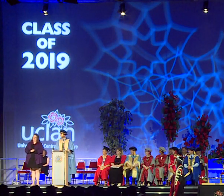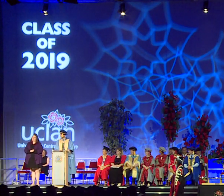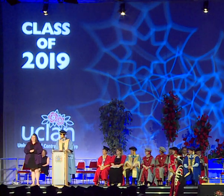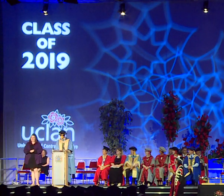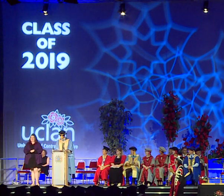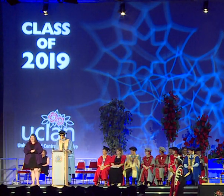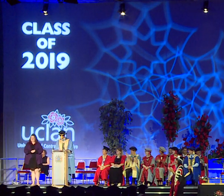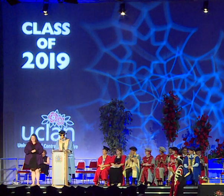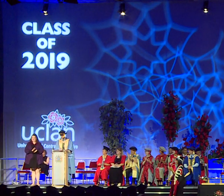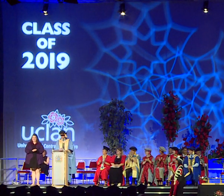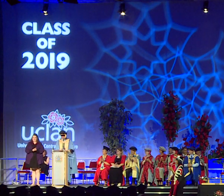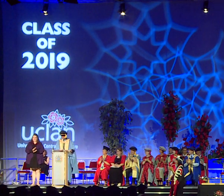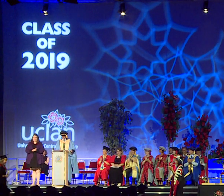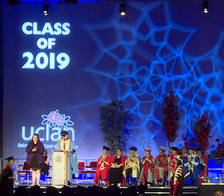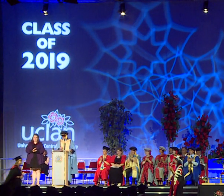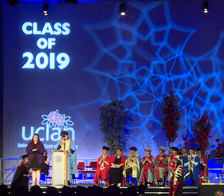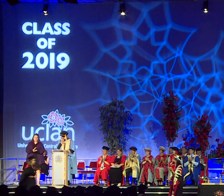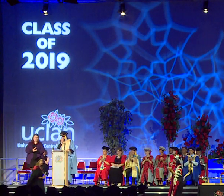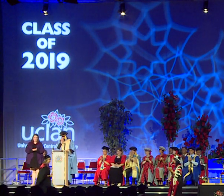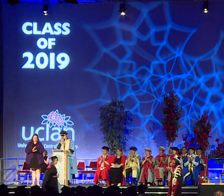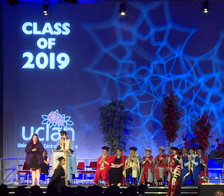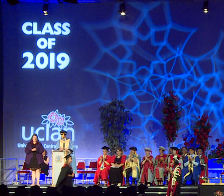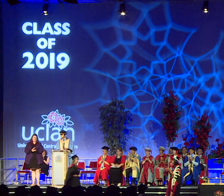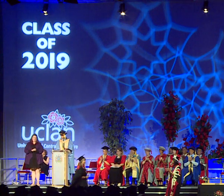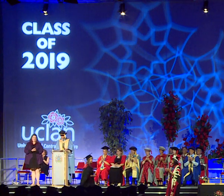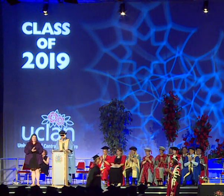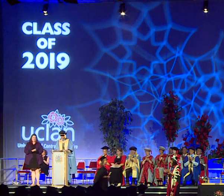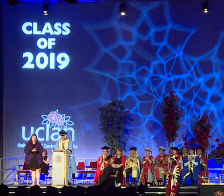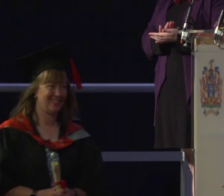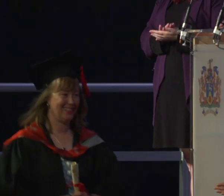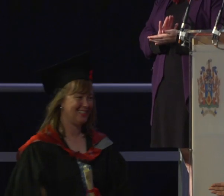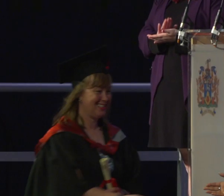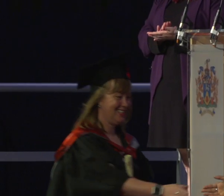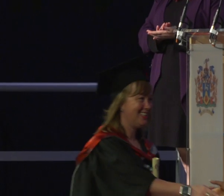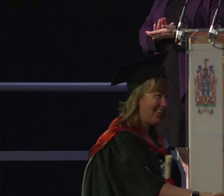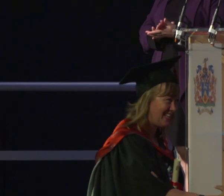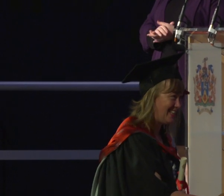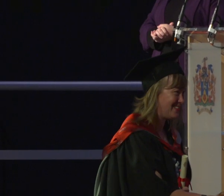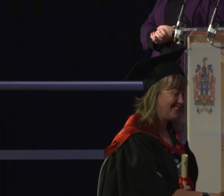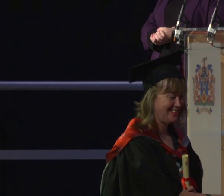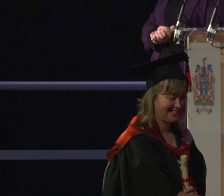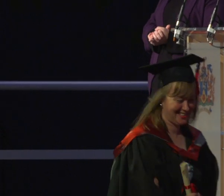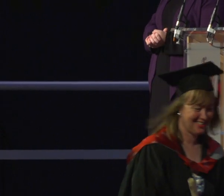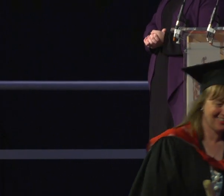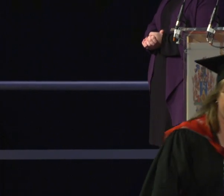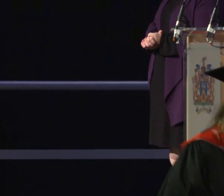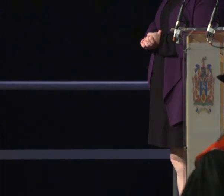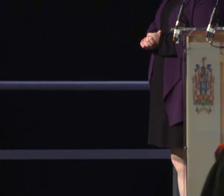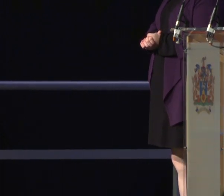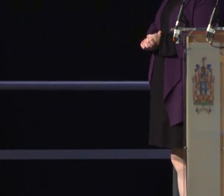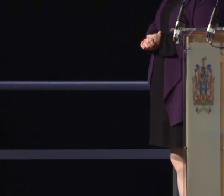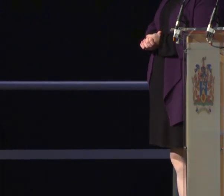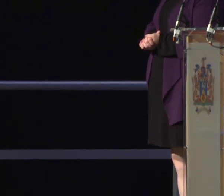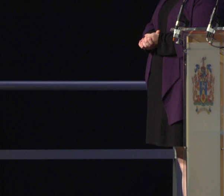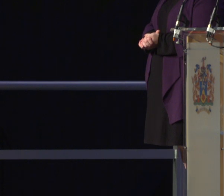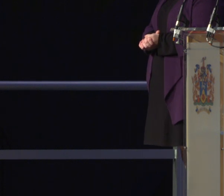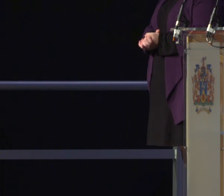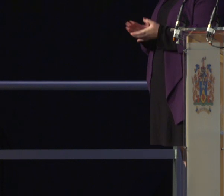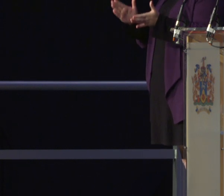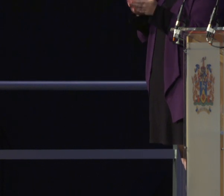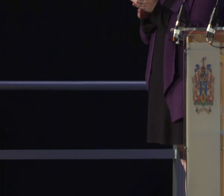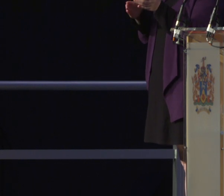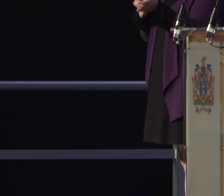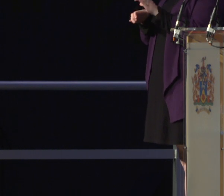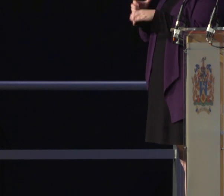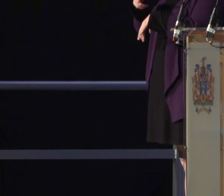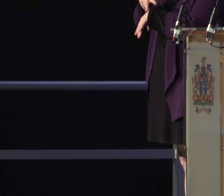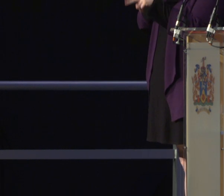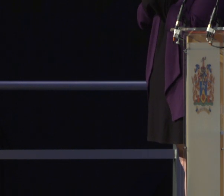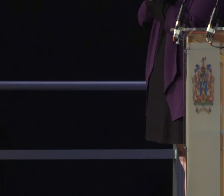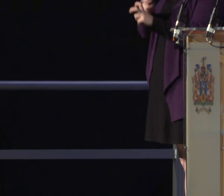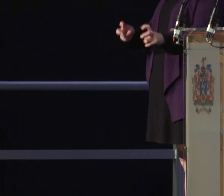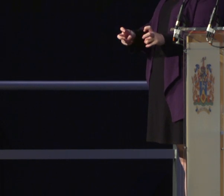Master of Science in Criminal Investigation